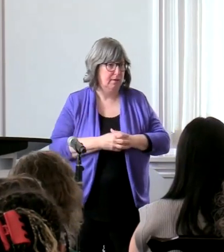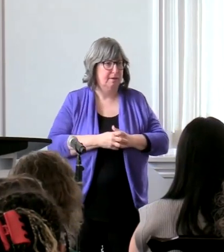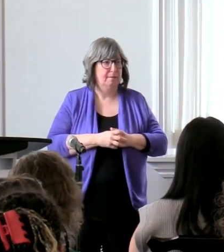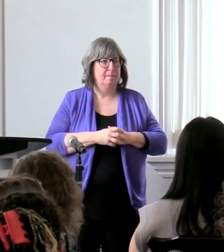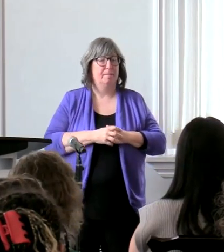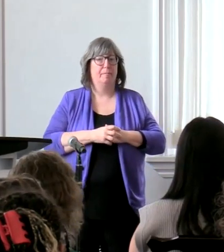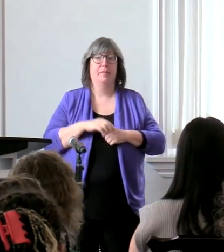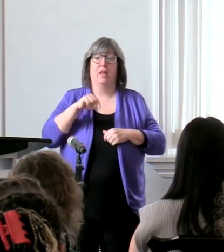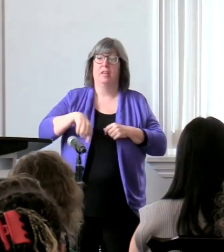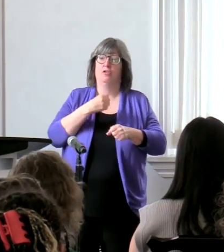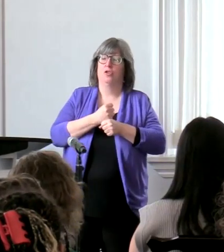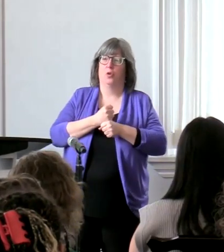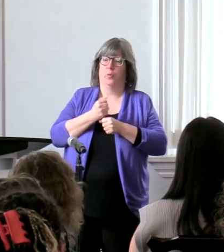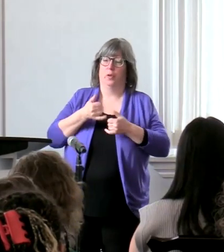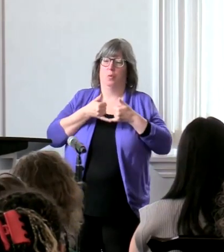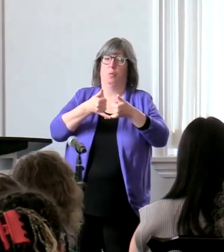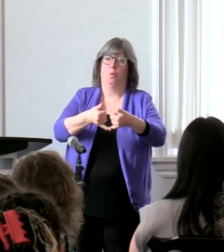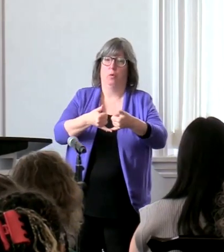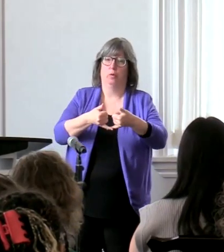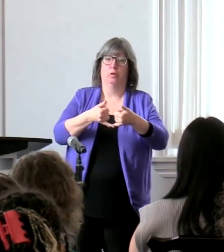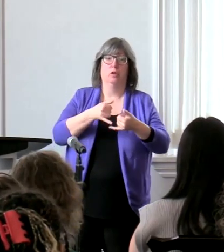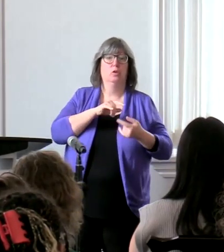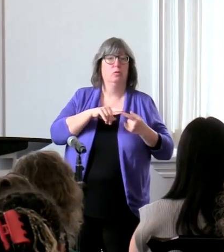This year we are presenting the Exceptional Service Award